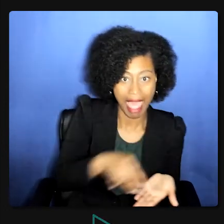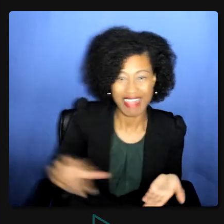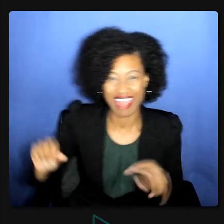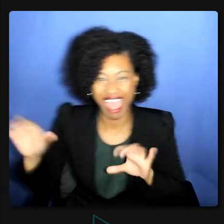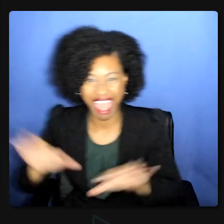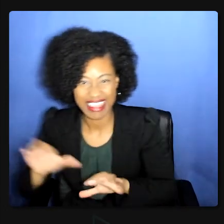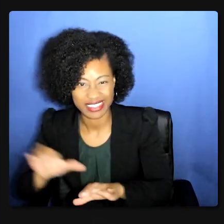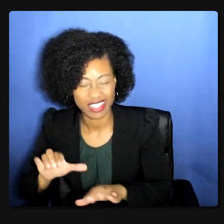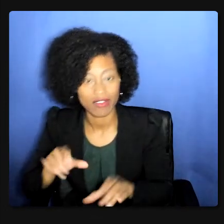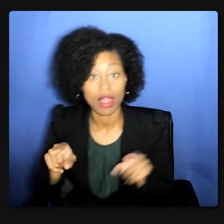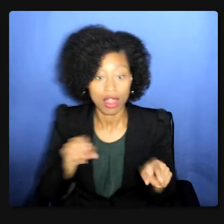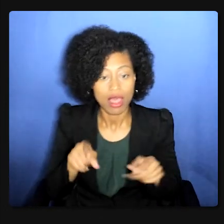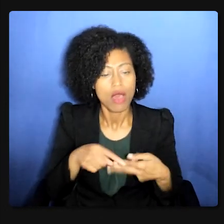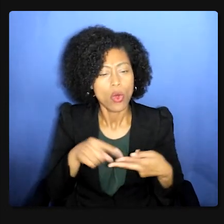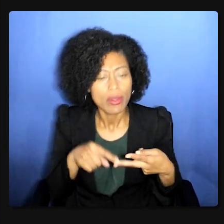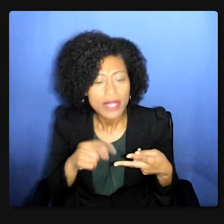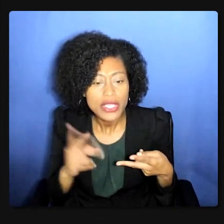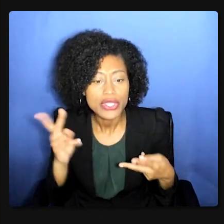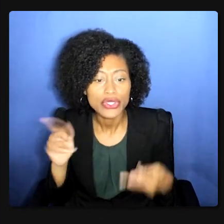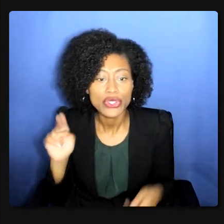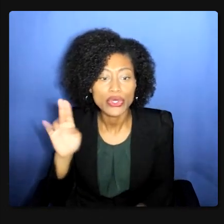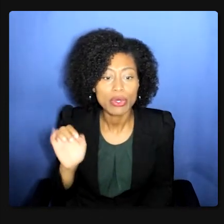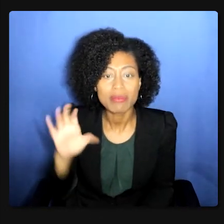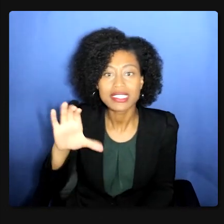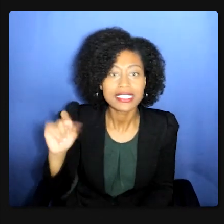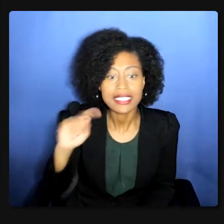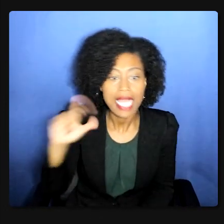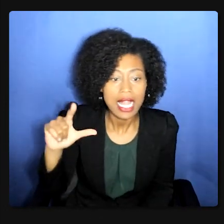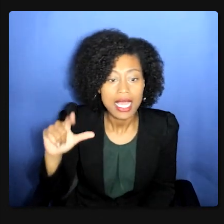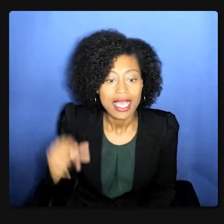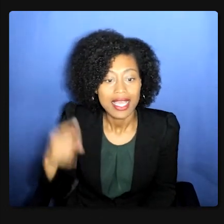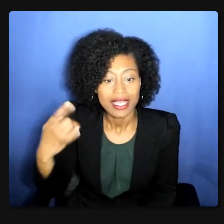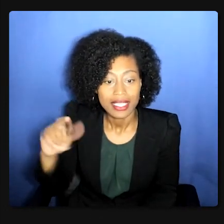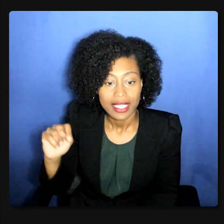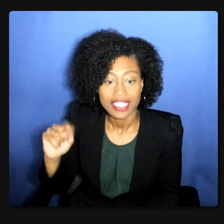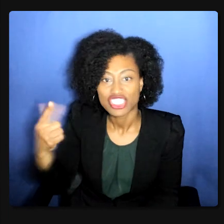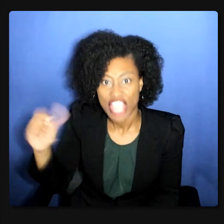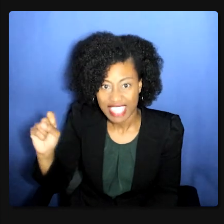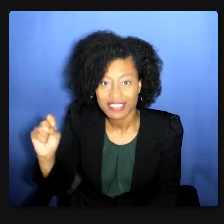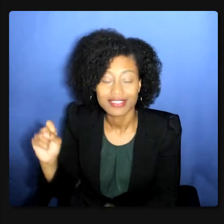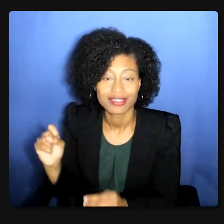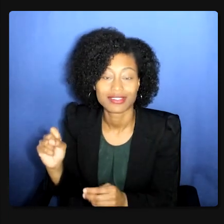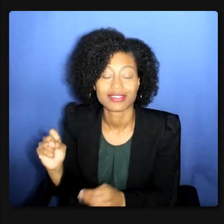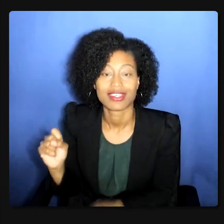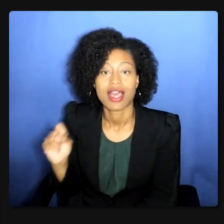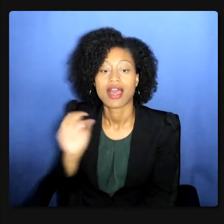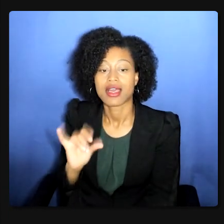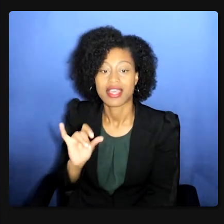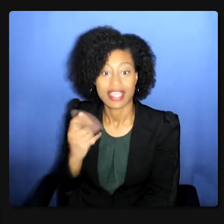the standing by and the active... [Dimitris] What they say of the cluster now? [Amie] Yeah, so let's see. Kubectl... [Dimitris] We had two standing by and four max, right?